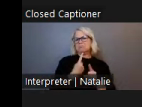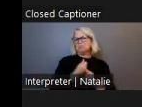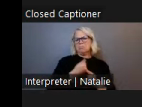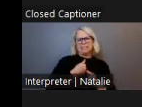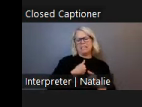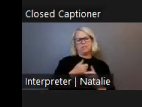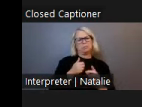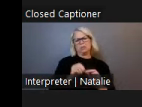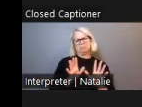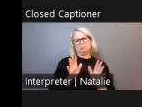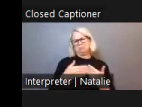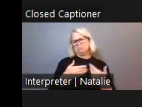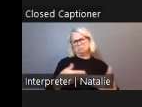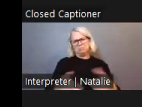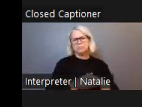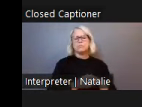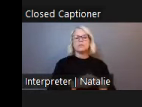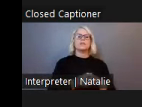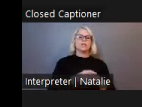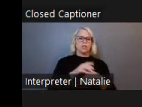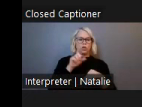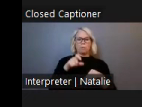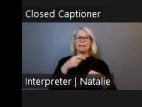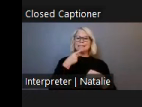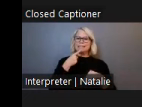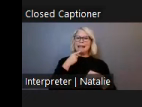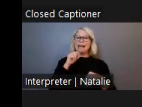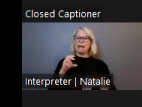You have to stay a charitable purpose.